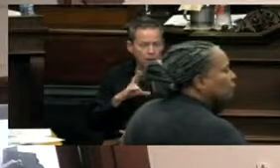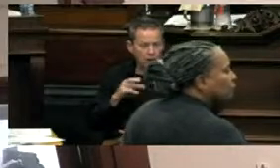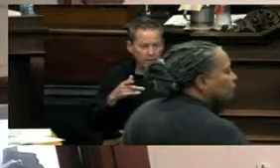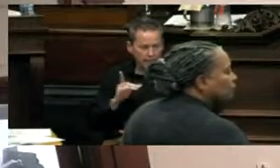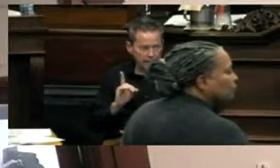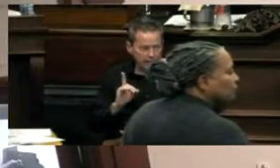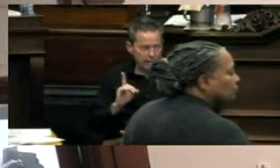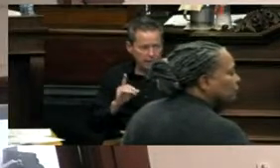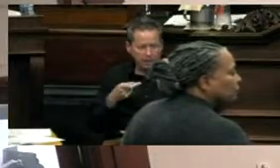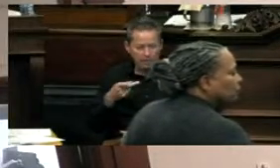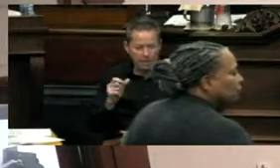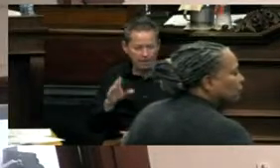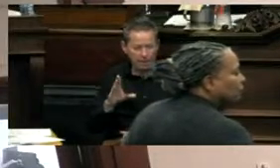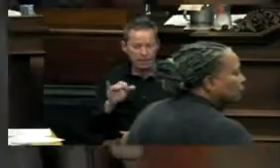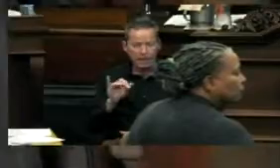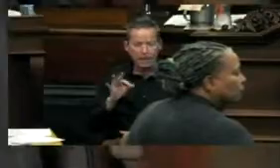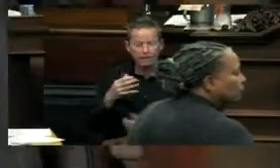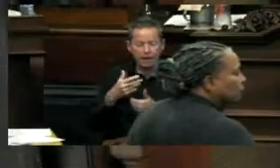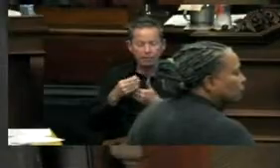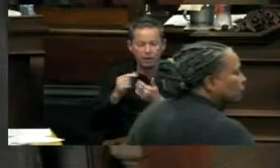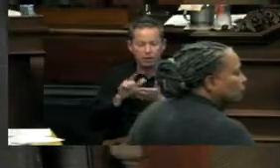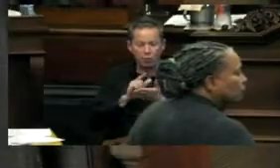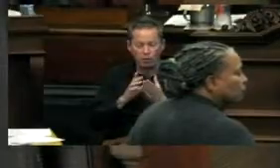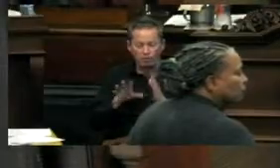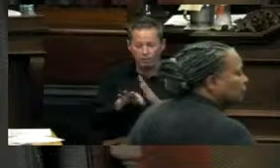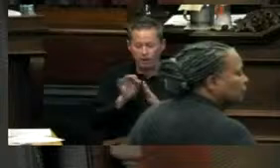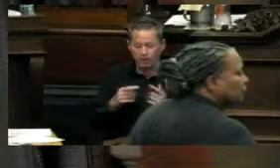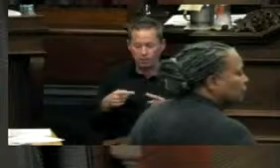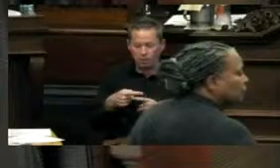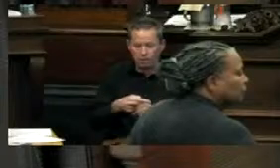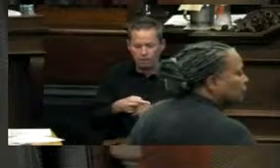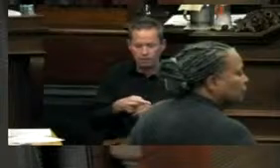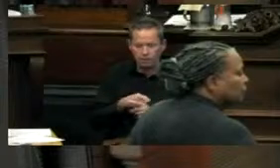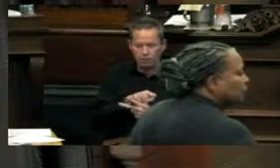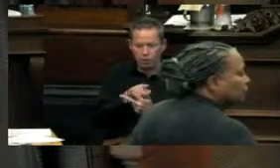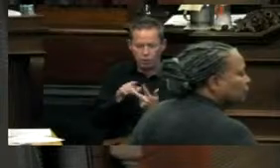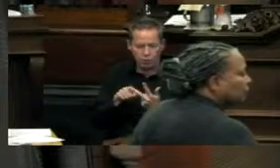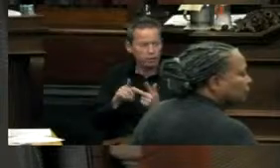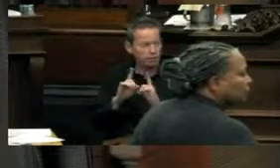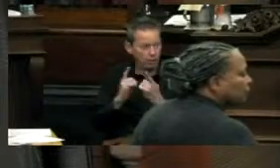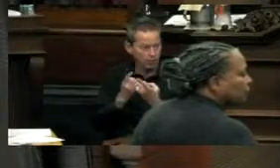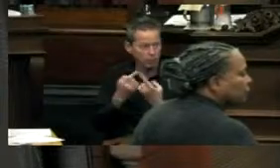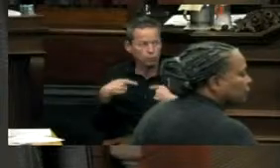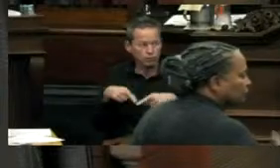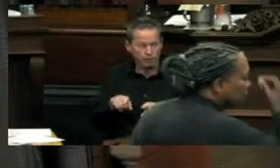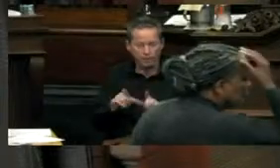be city counsel PAB, RPD. If